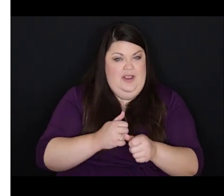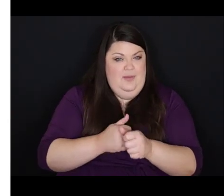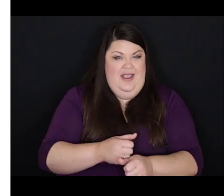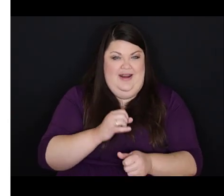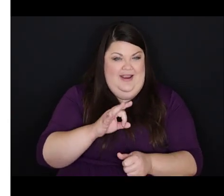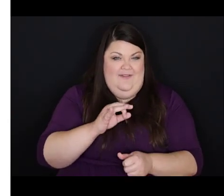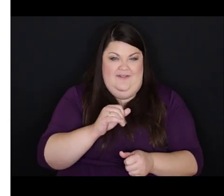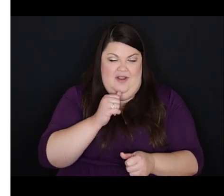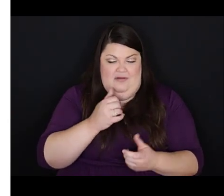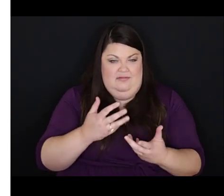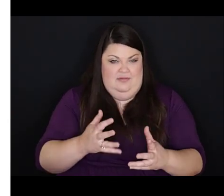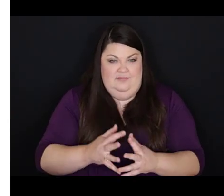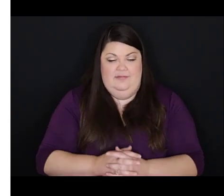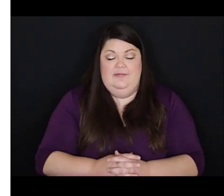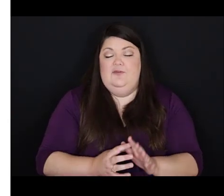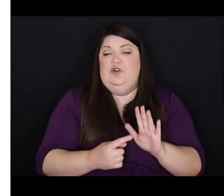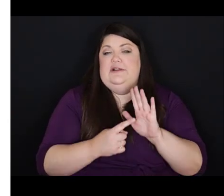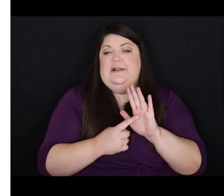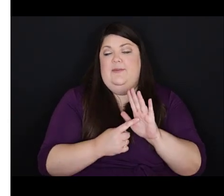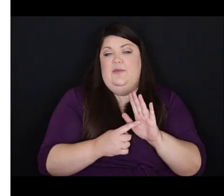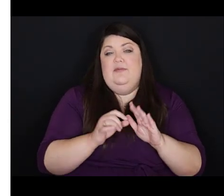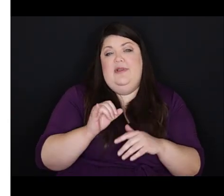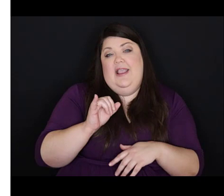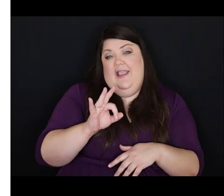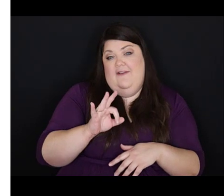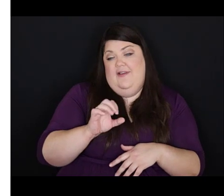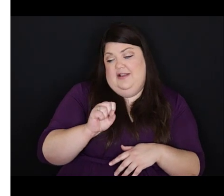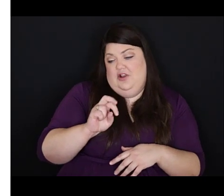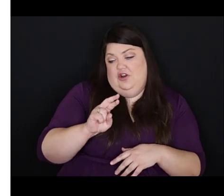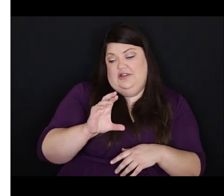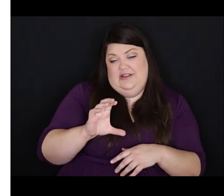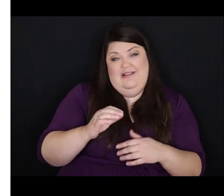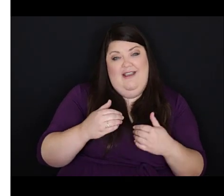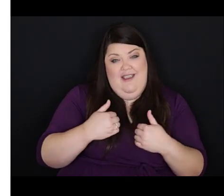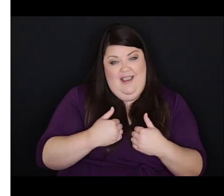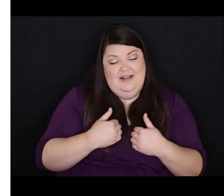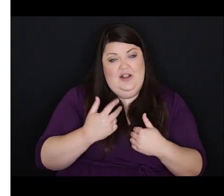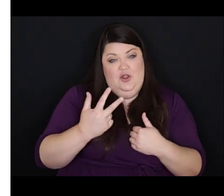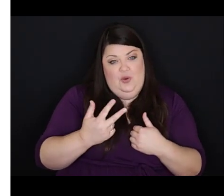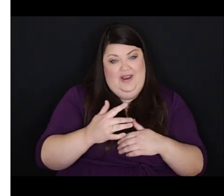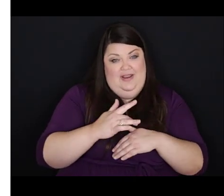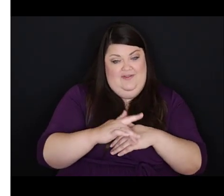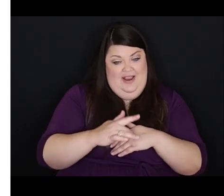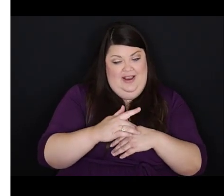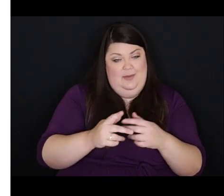For example, if the SRC has three vacant positions,